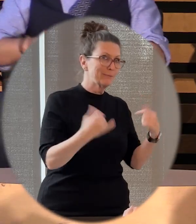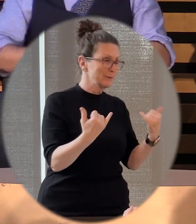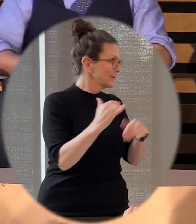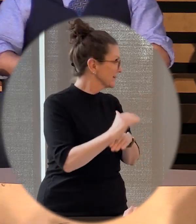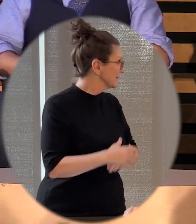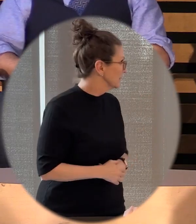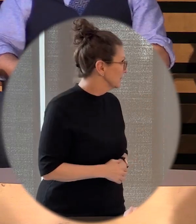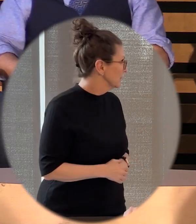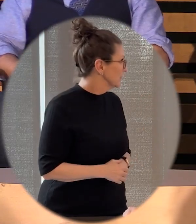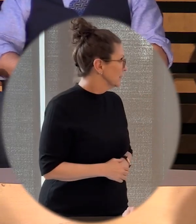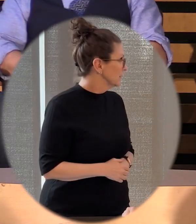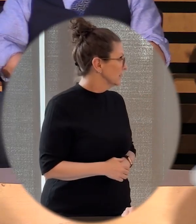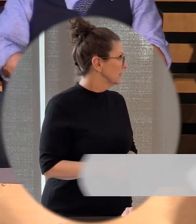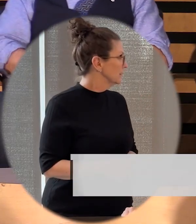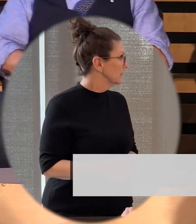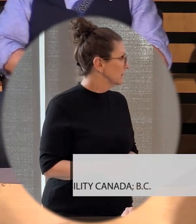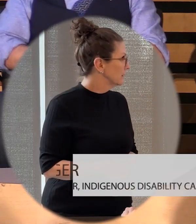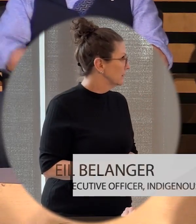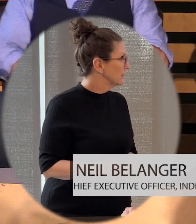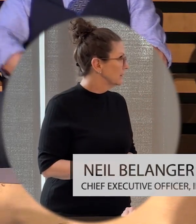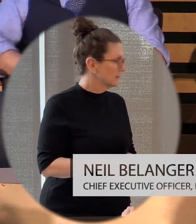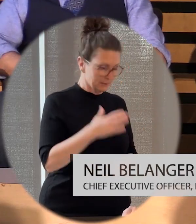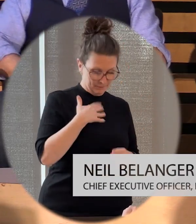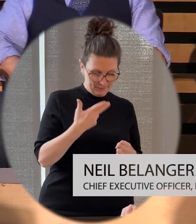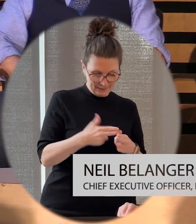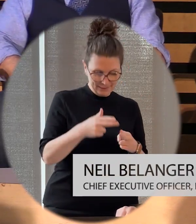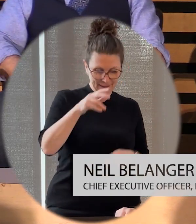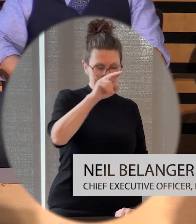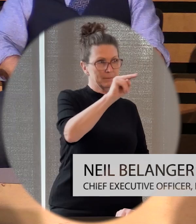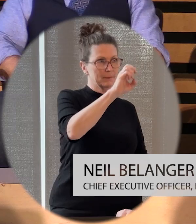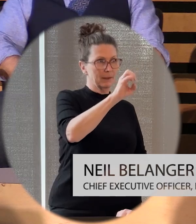lot of background work. As noted, my name is Neil Belanger and I'm a member of the Lax Se el Clan